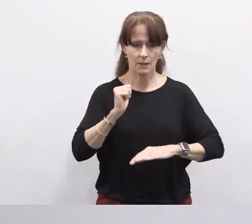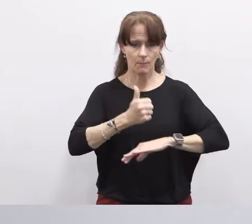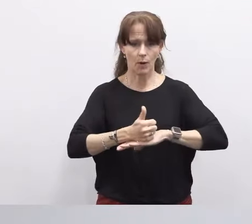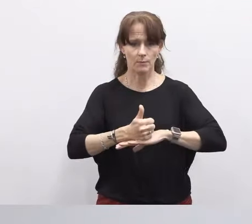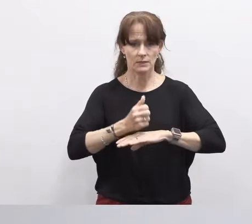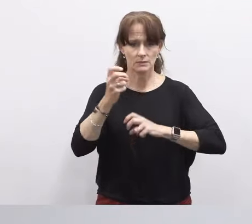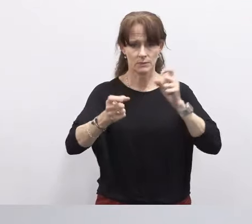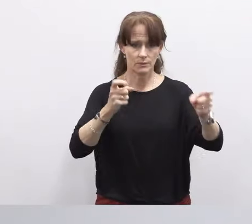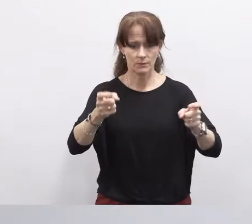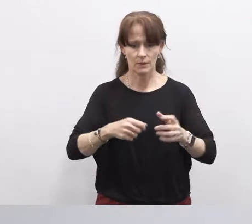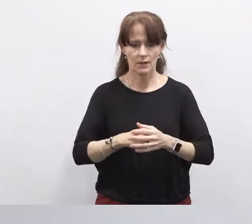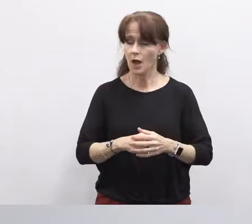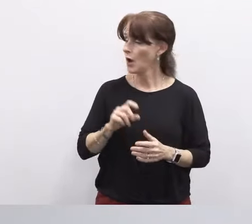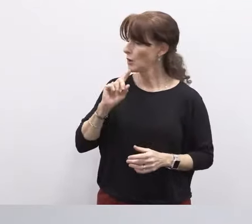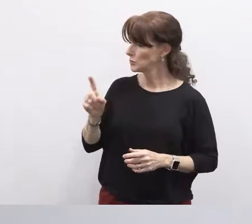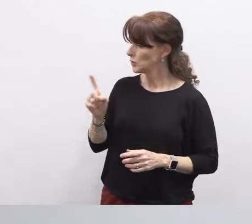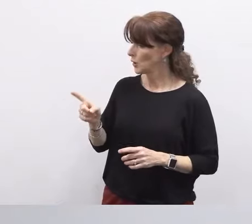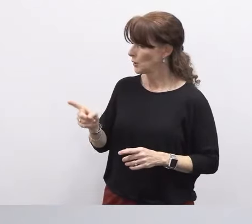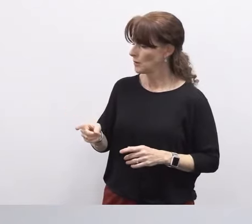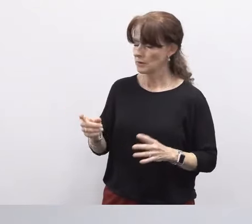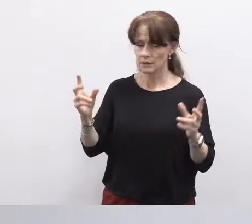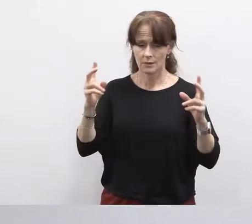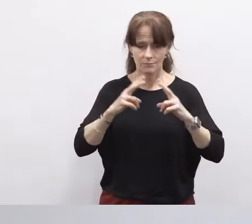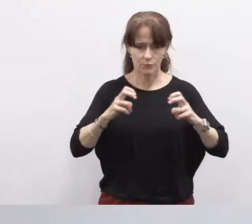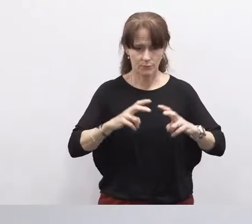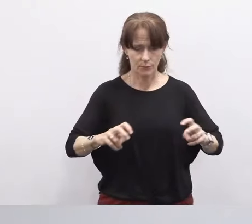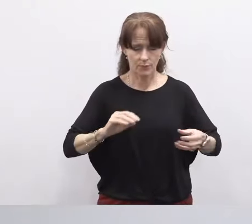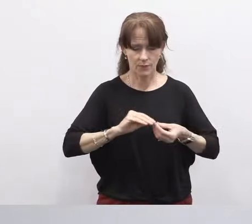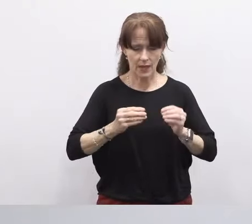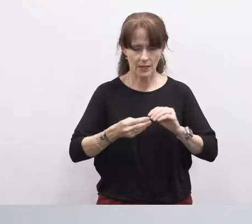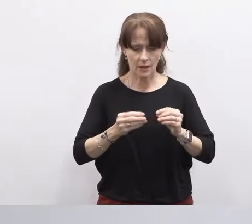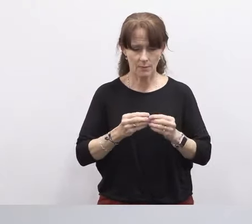Sure, so just to break down that number just a little bit,